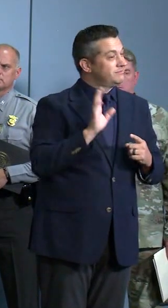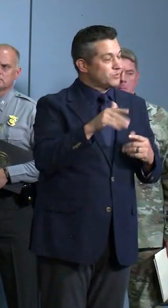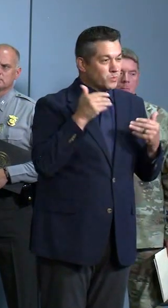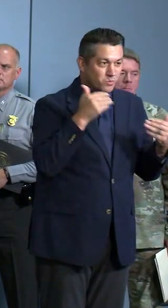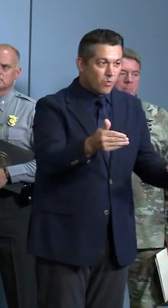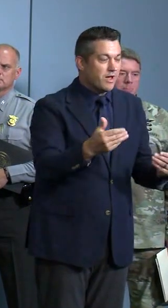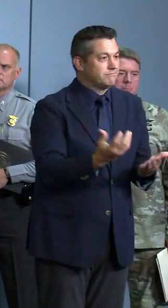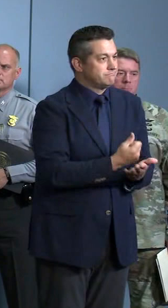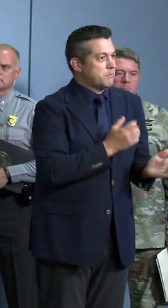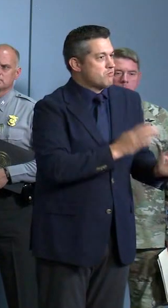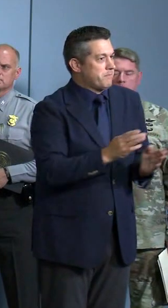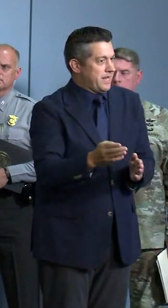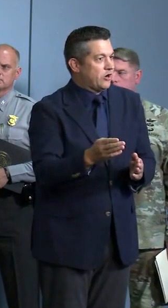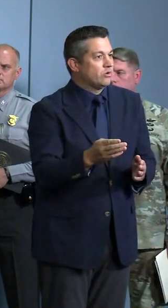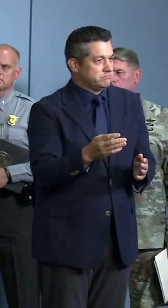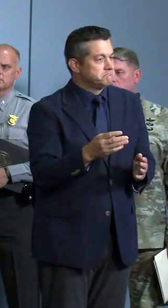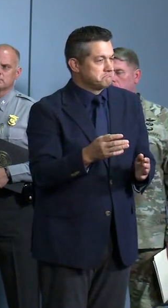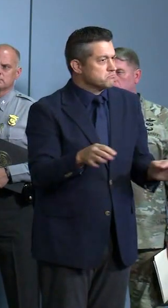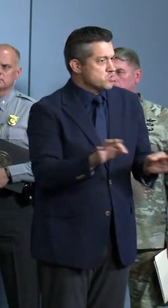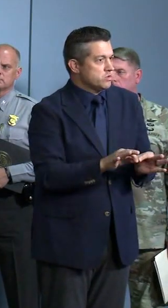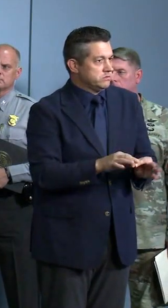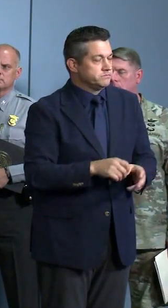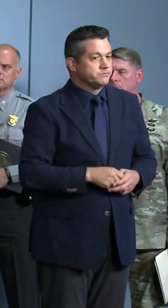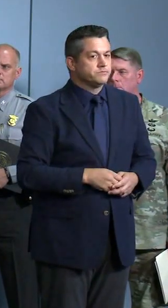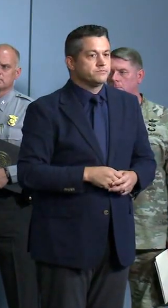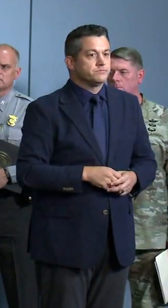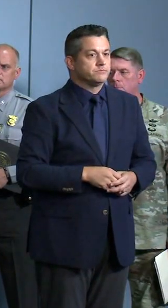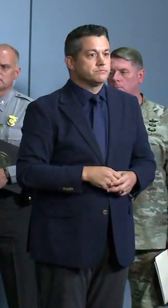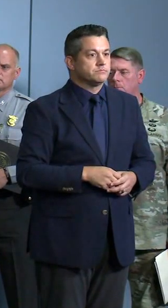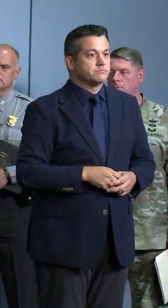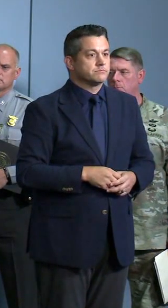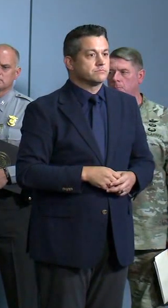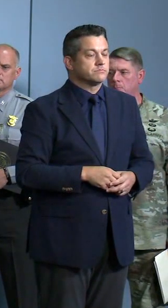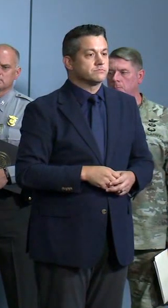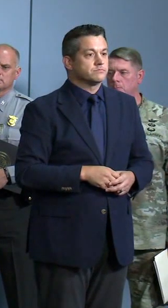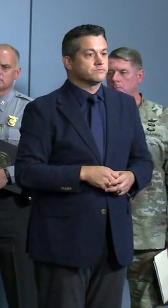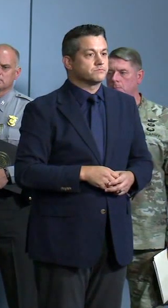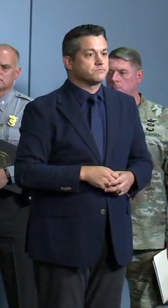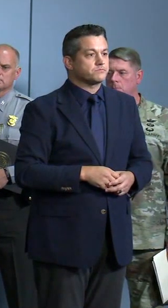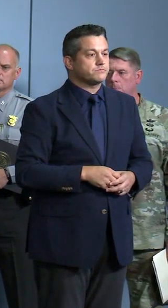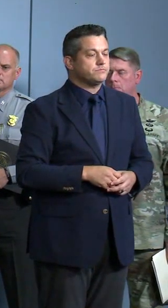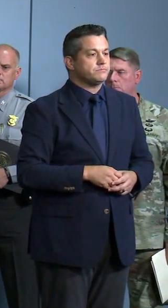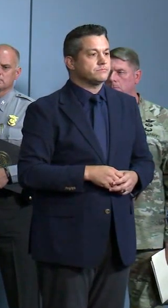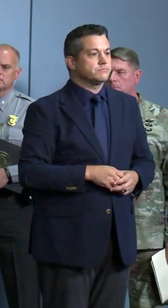really important for people to